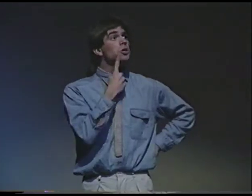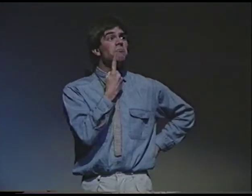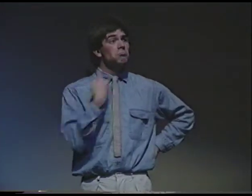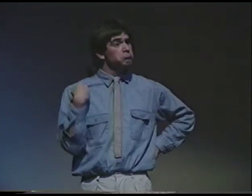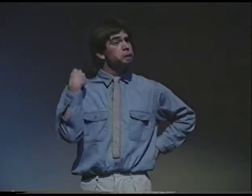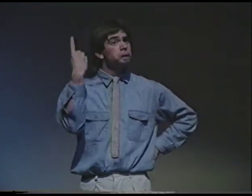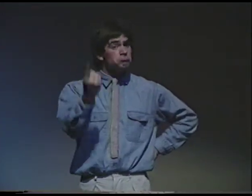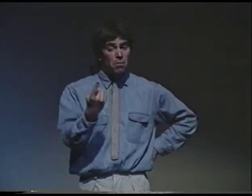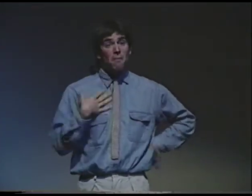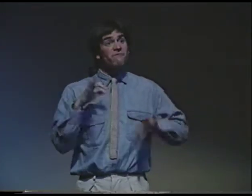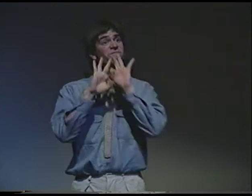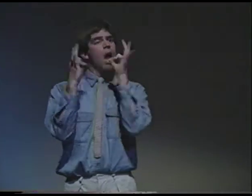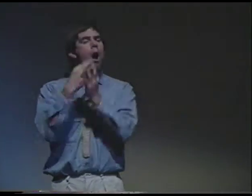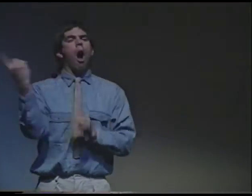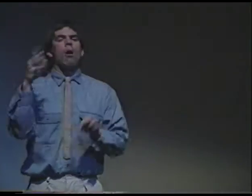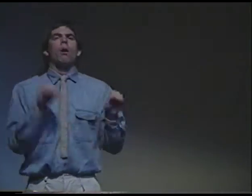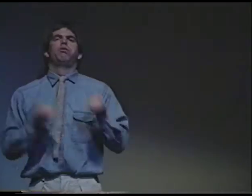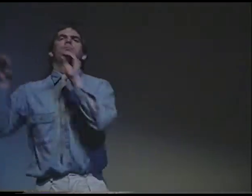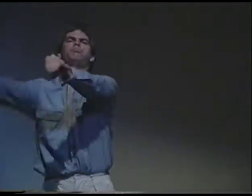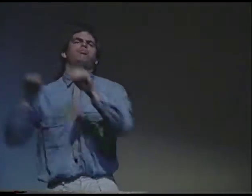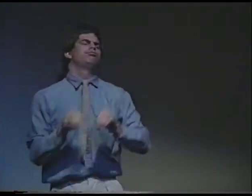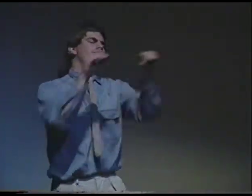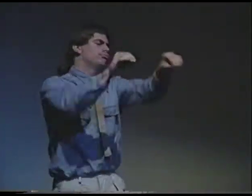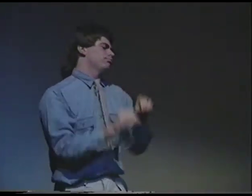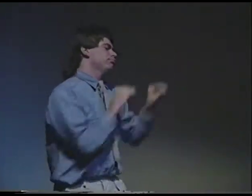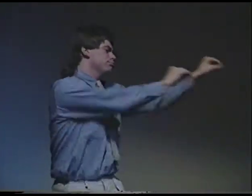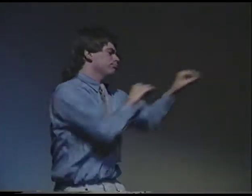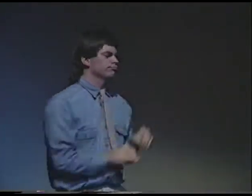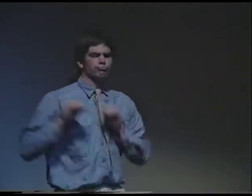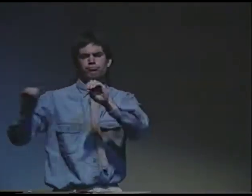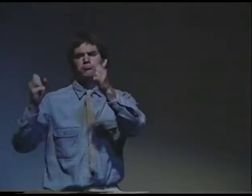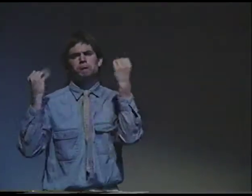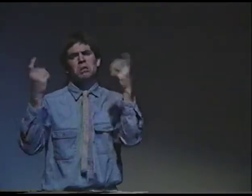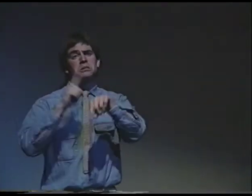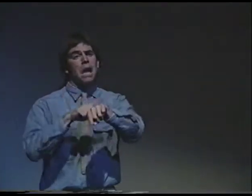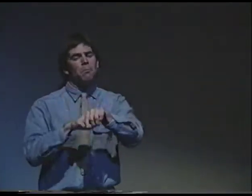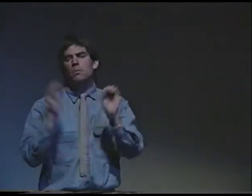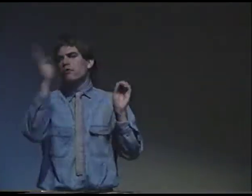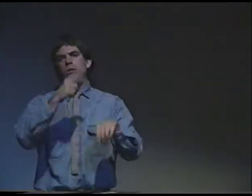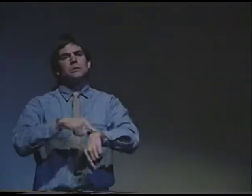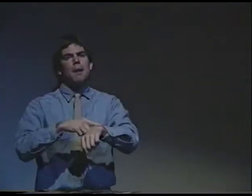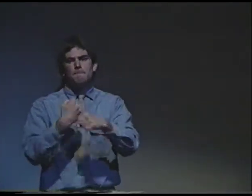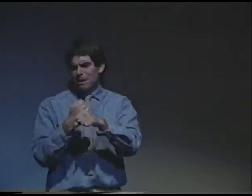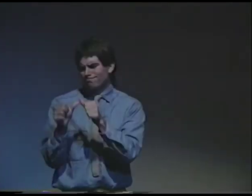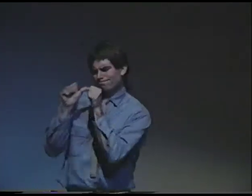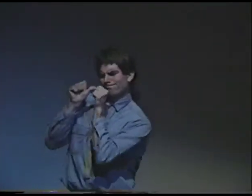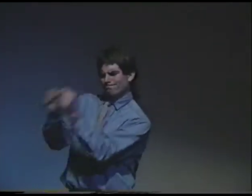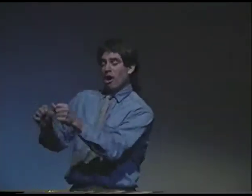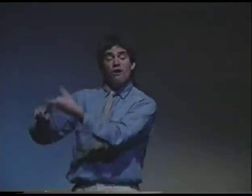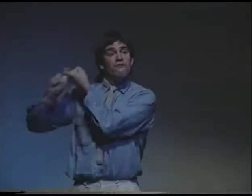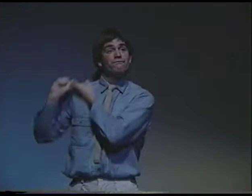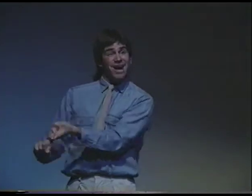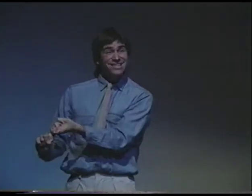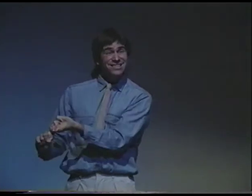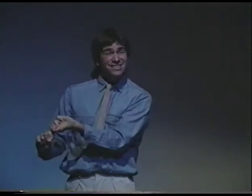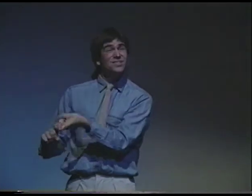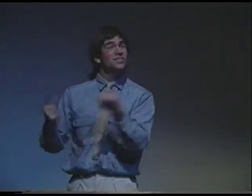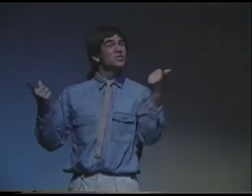I was a single child. There were no brothers or sisters in my family. And we moved all over the place. We never stayed in the same place.